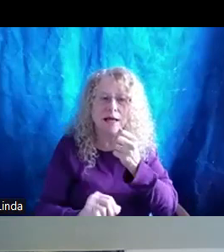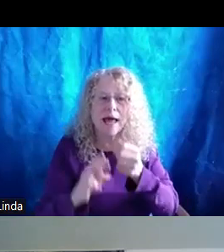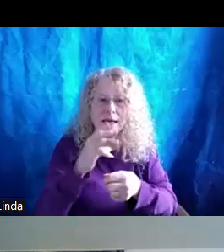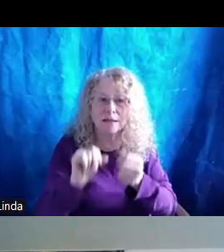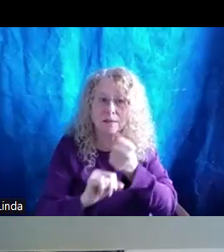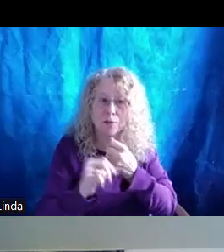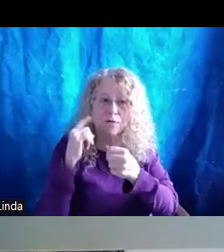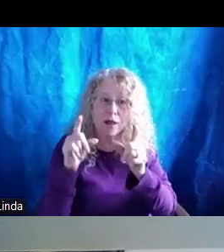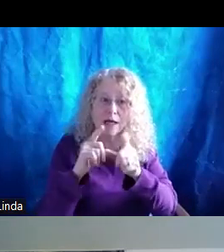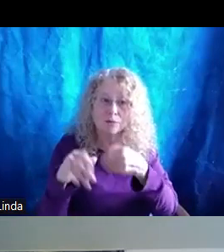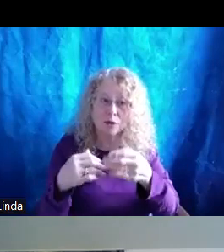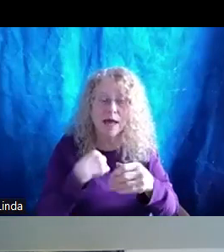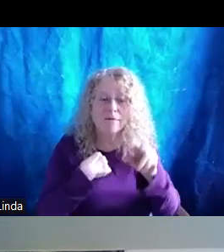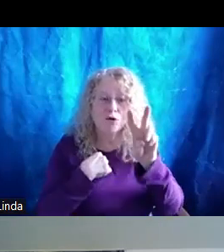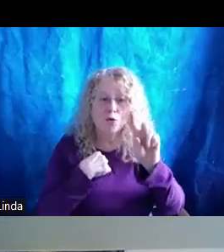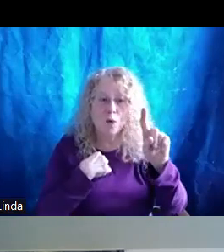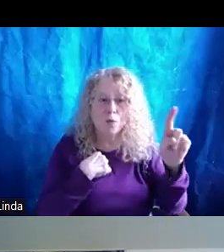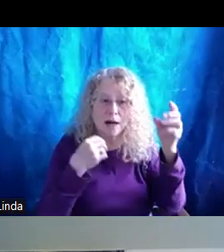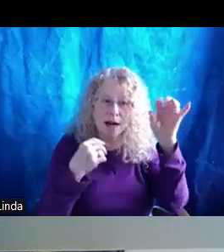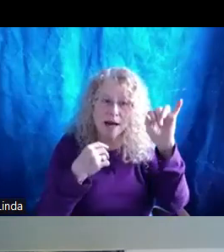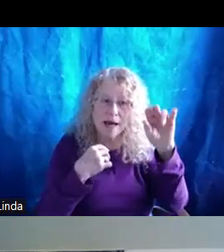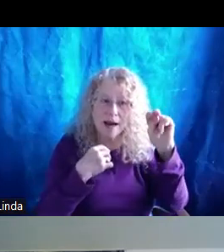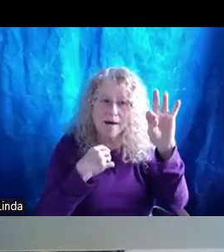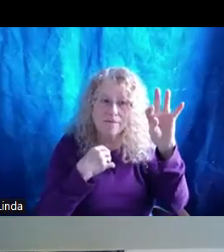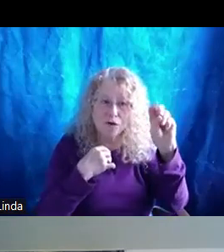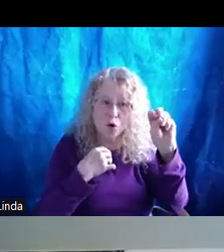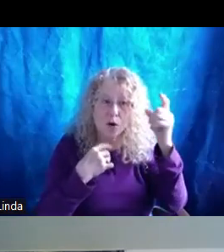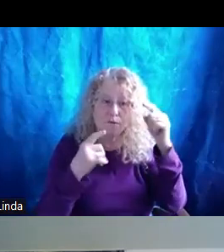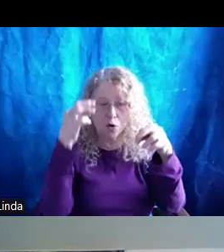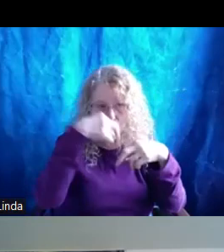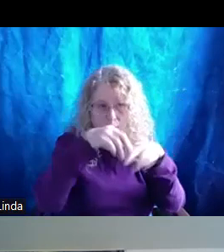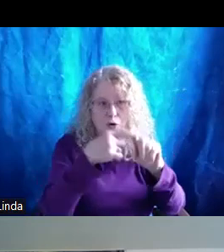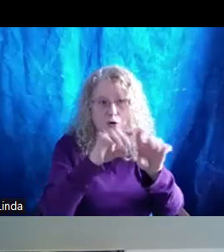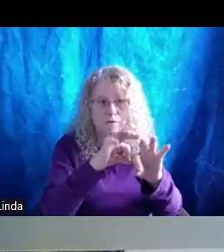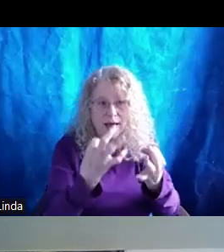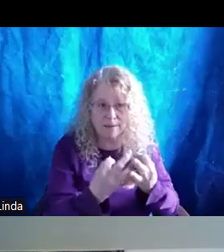WE HAVE 211 INFO TO GIVE REFERRALS TO FAMILIES, BUT A LOT OF TIMES FINDING CARE IS A LOT MORE